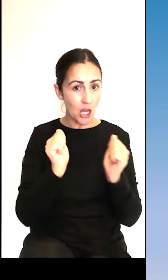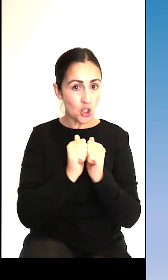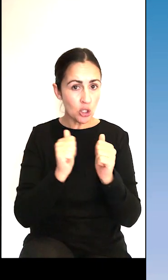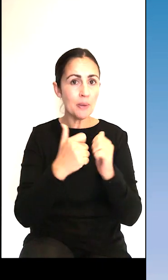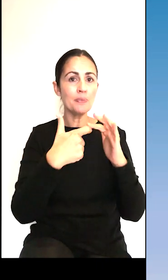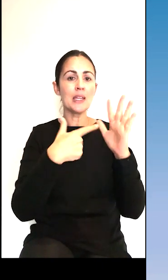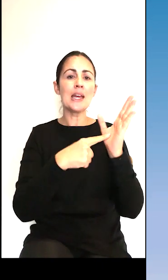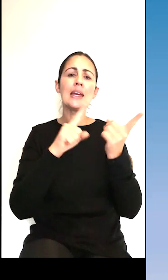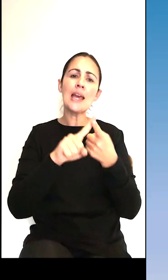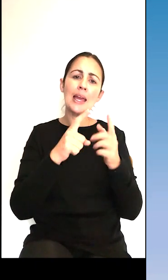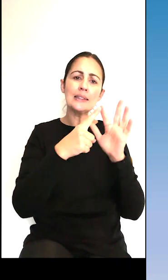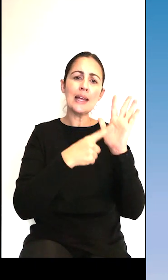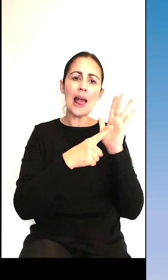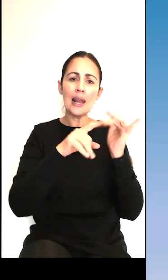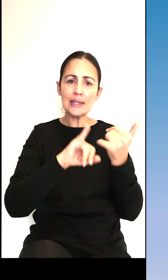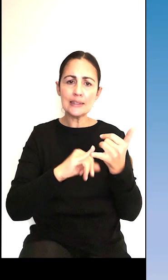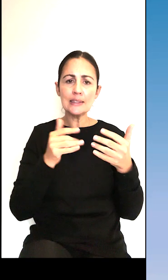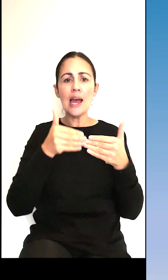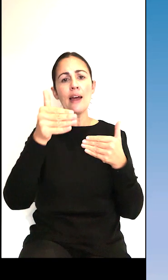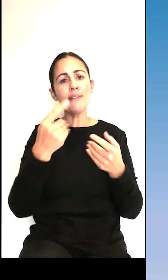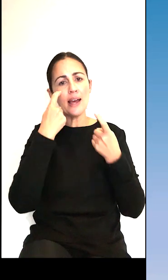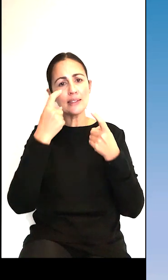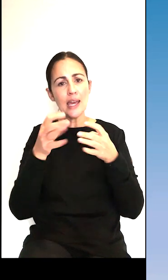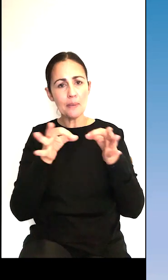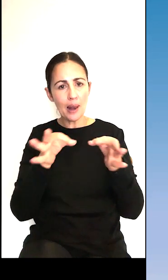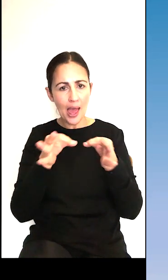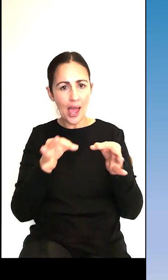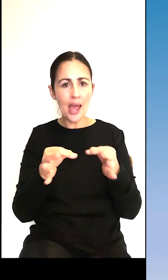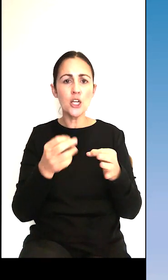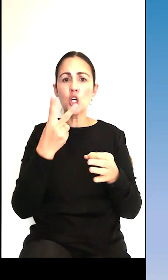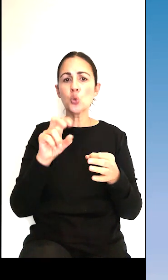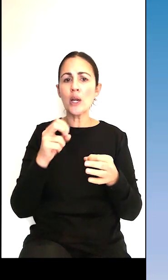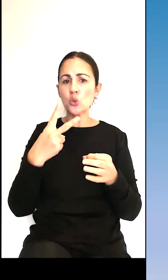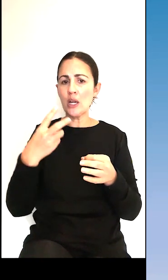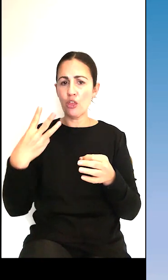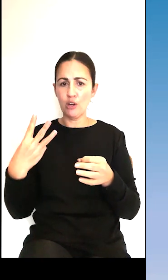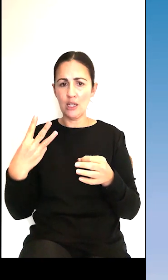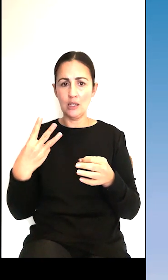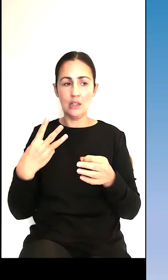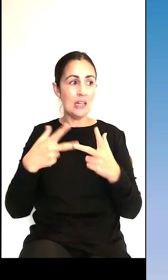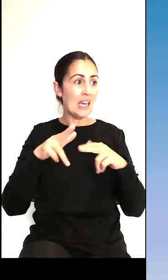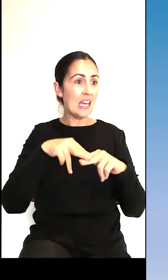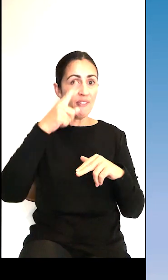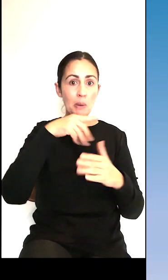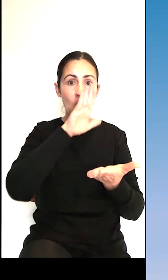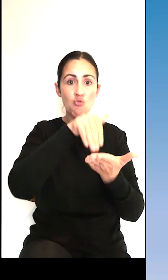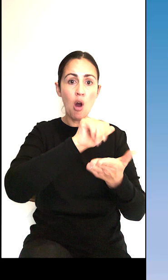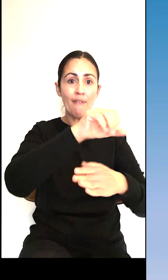2023' and this kind of signifies if someone was searching for the document, they could look at that title name and easily understand what that's actually